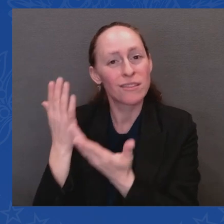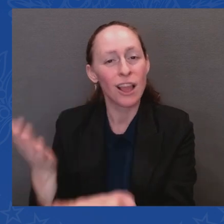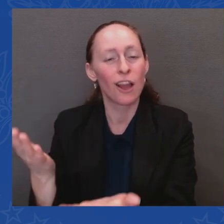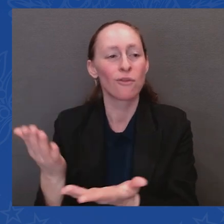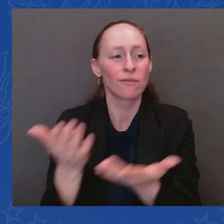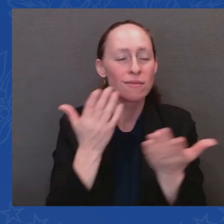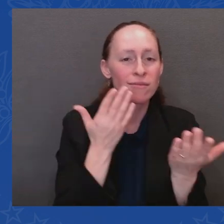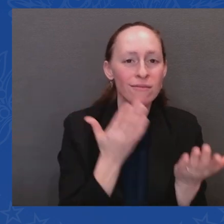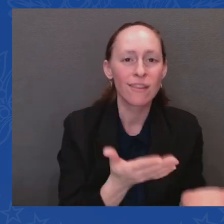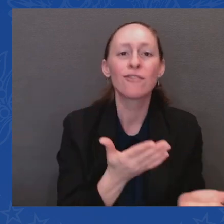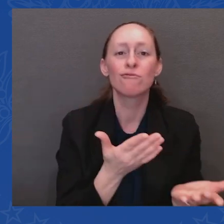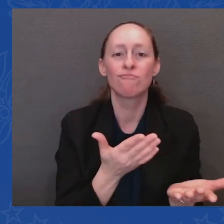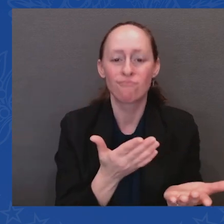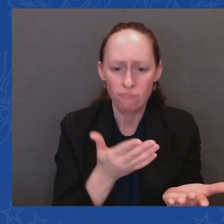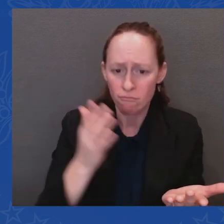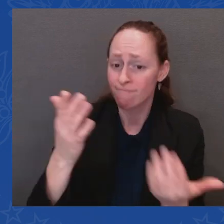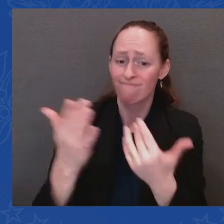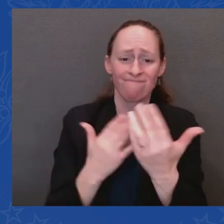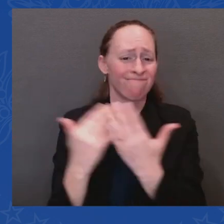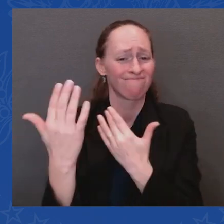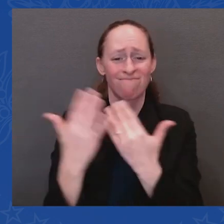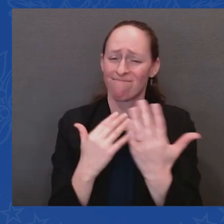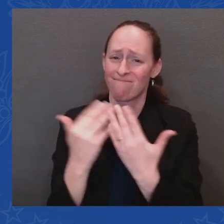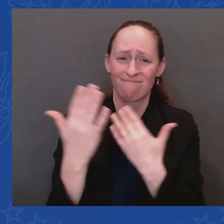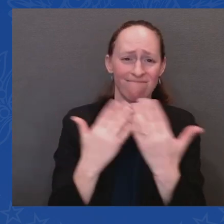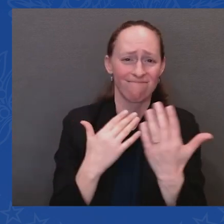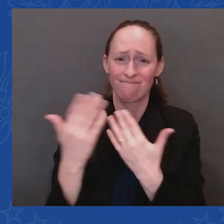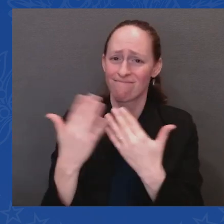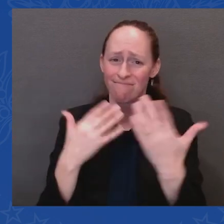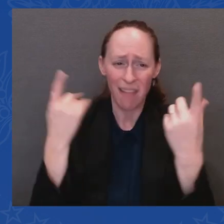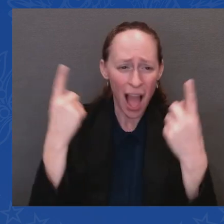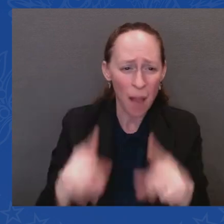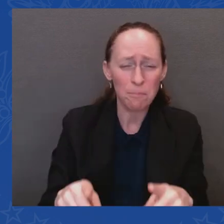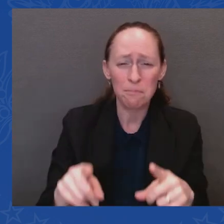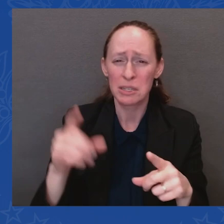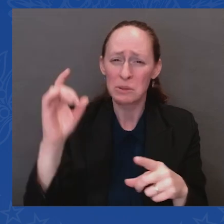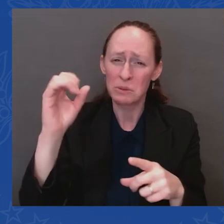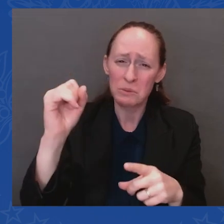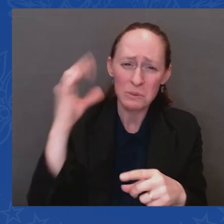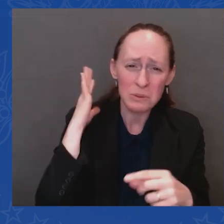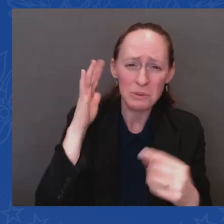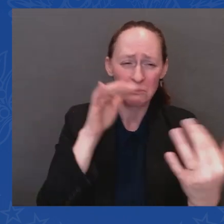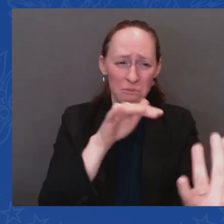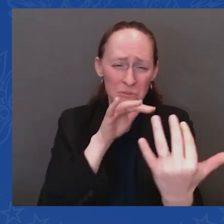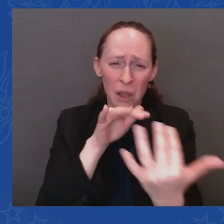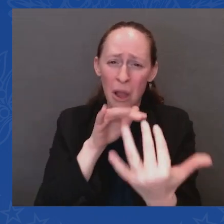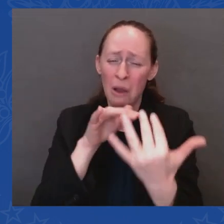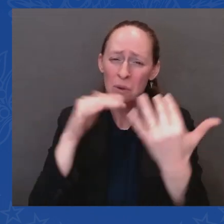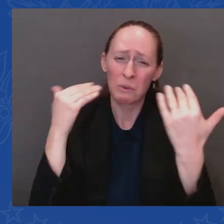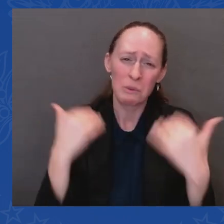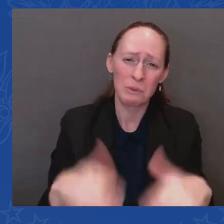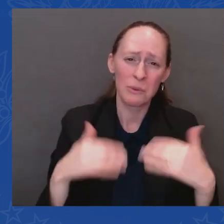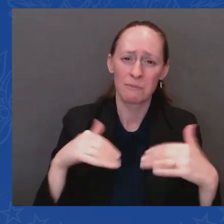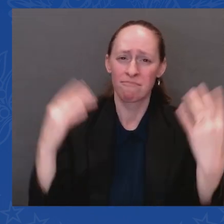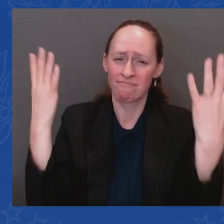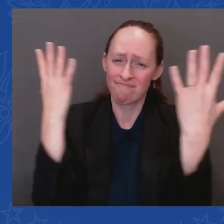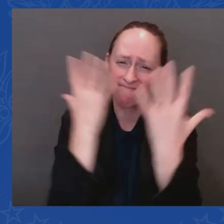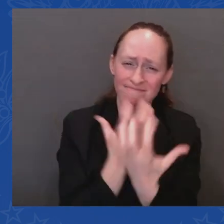signing up for tour after tour after tour to keep our democracy safe